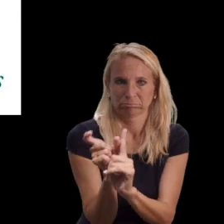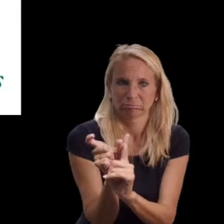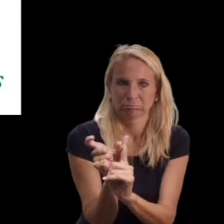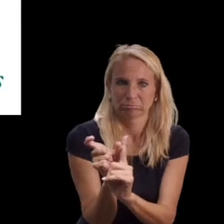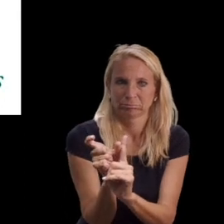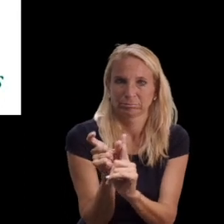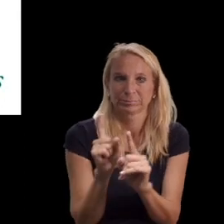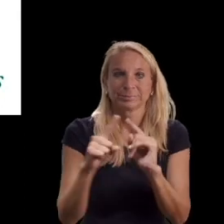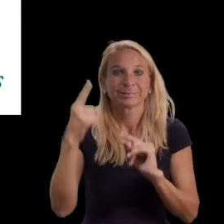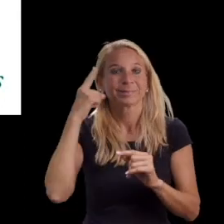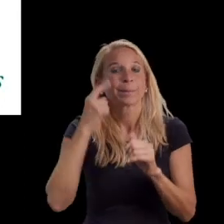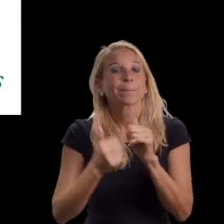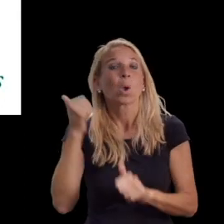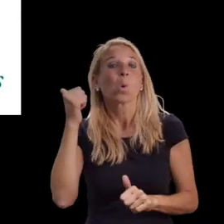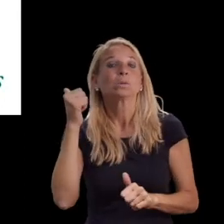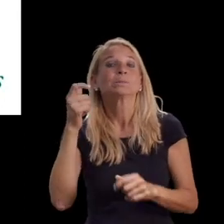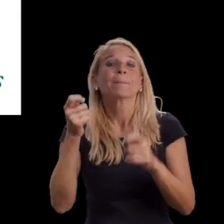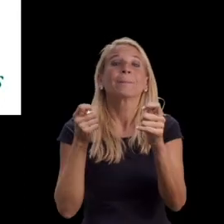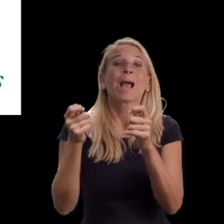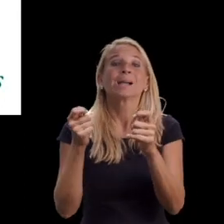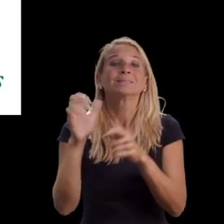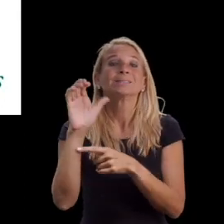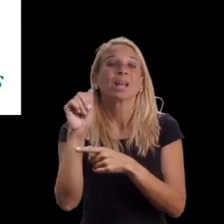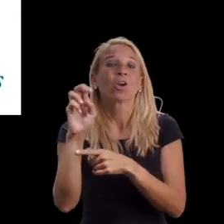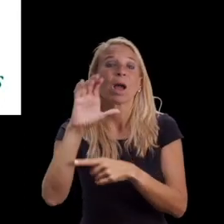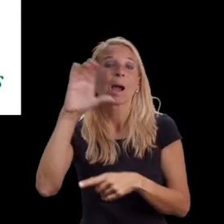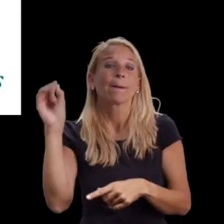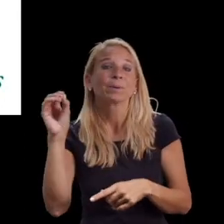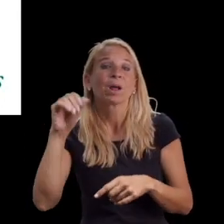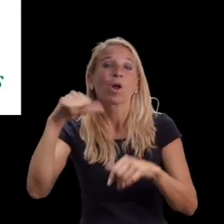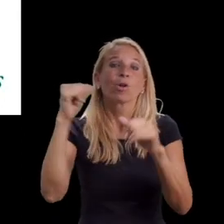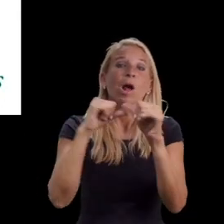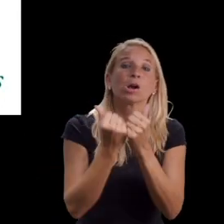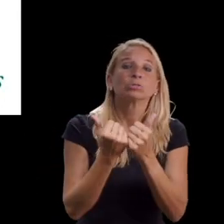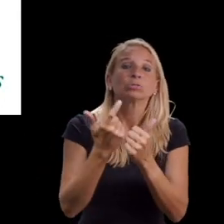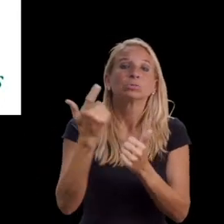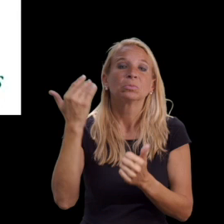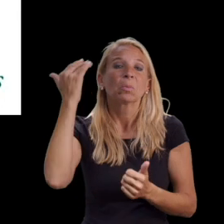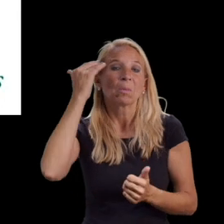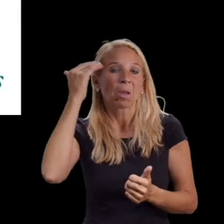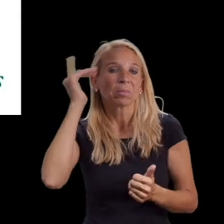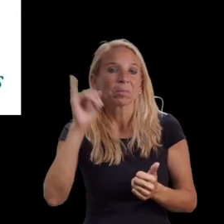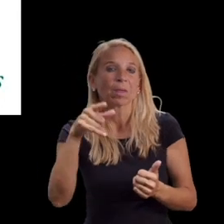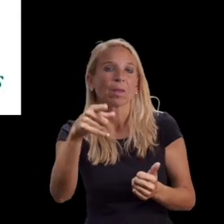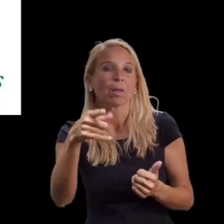But I think most managed care companies and other agencies are aware that you may not receive,